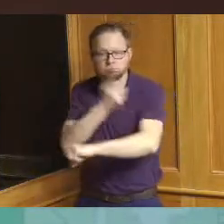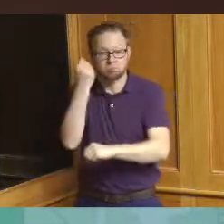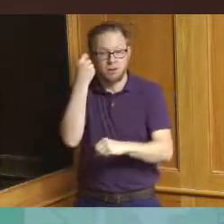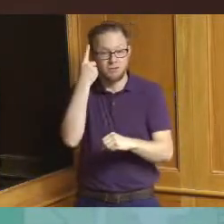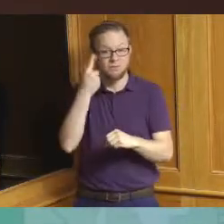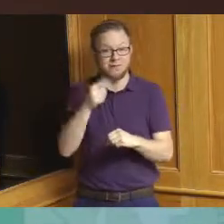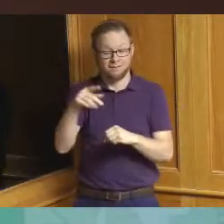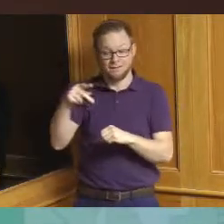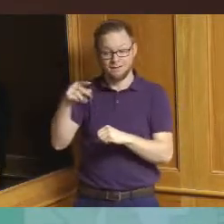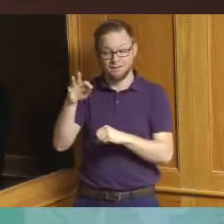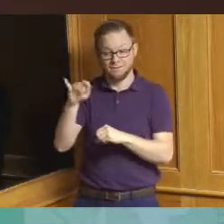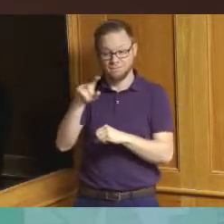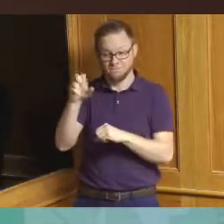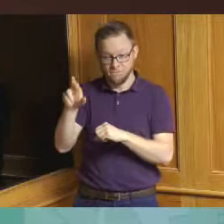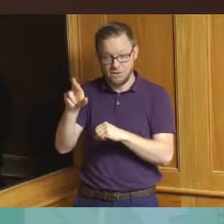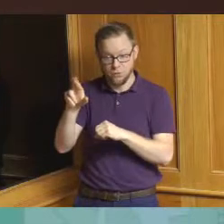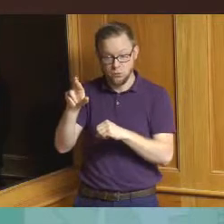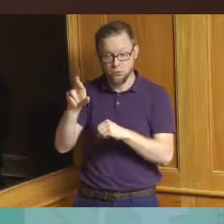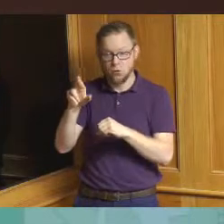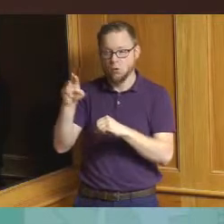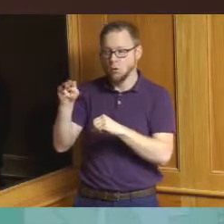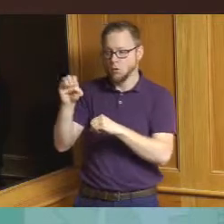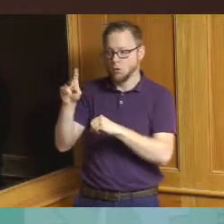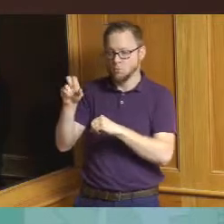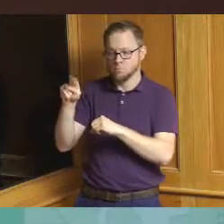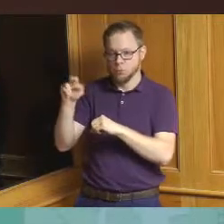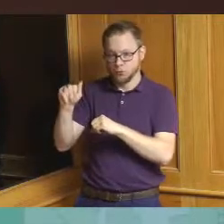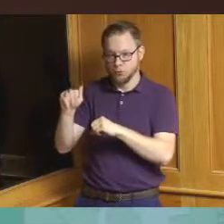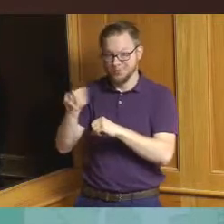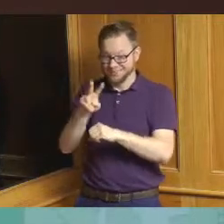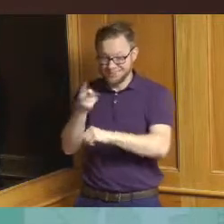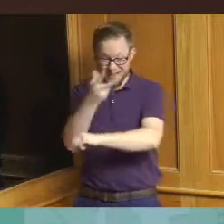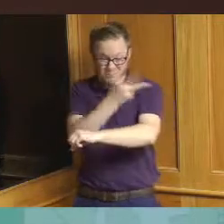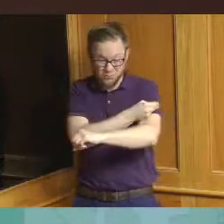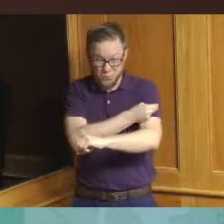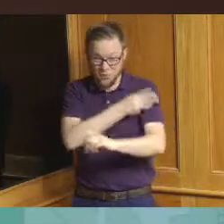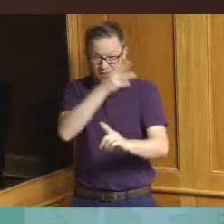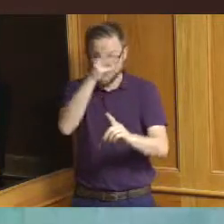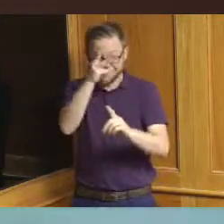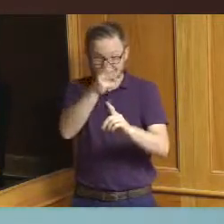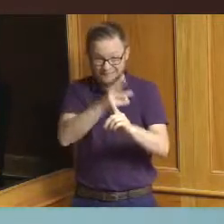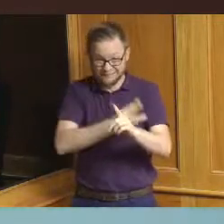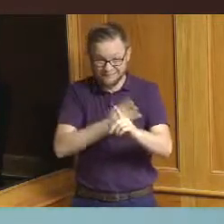Pfizer or Moderna vaccine with that i conclude and we'll happily take any questions